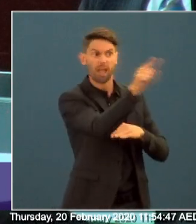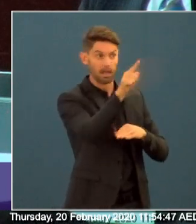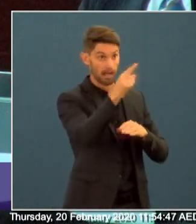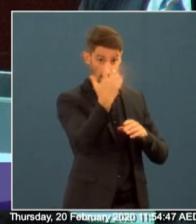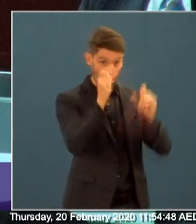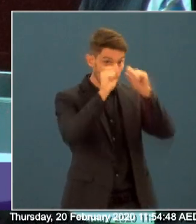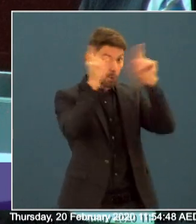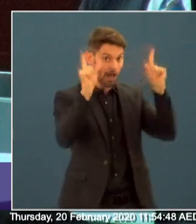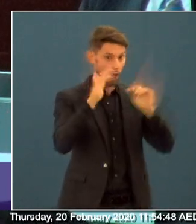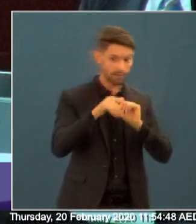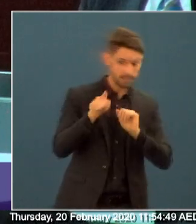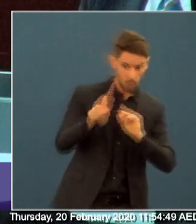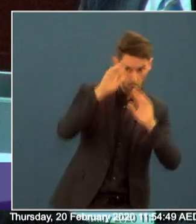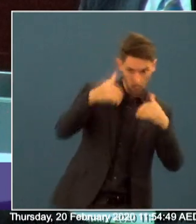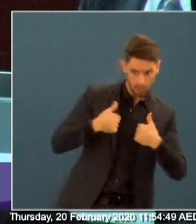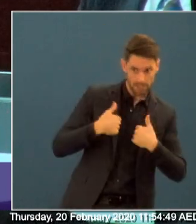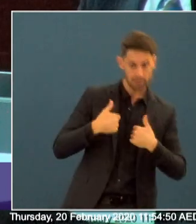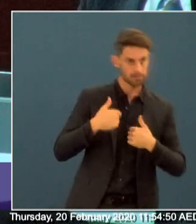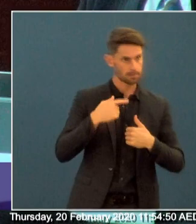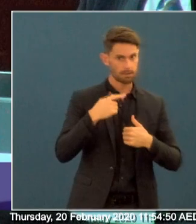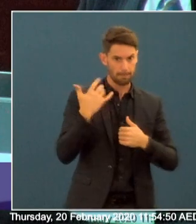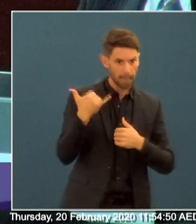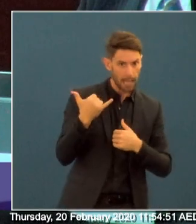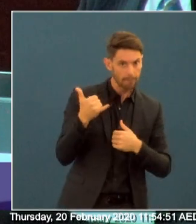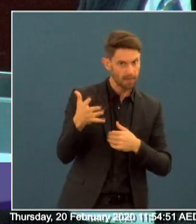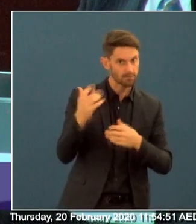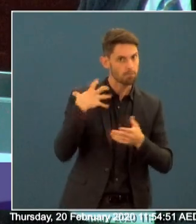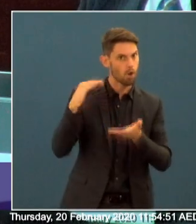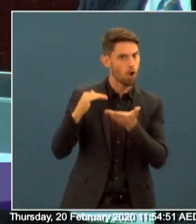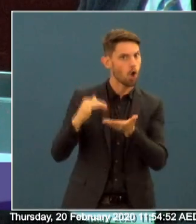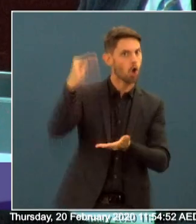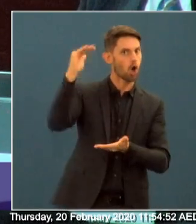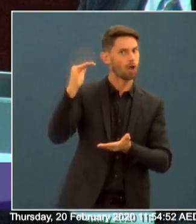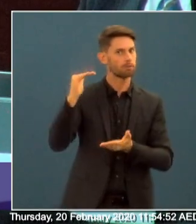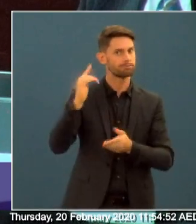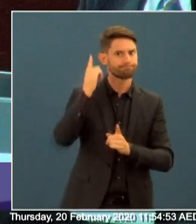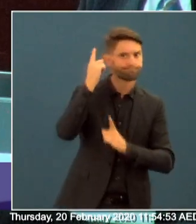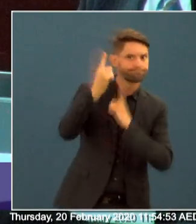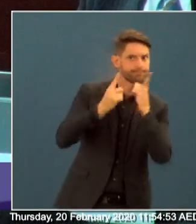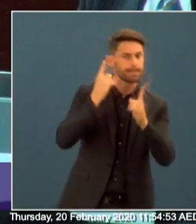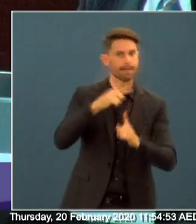issues if and when they arose in an education setting, so when the child is outside the home?